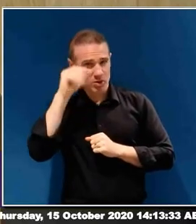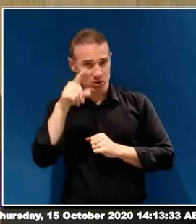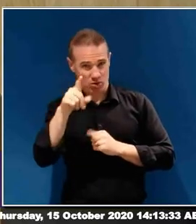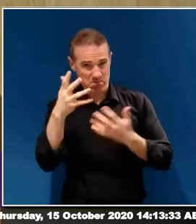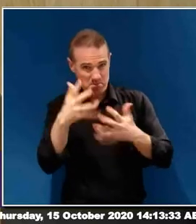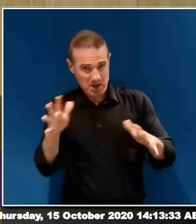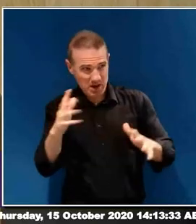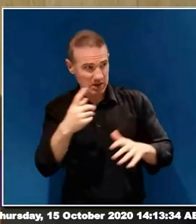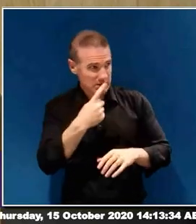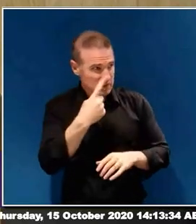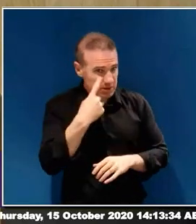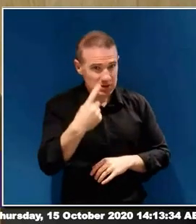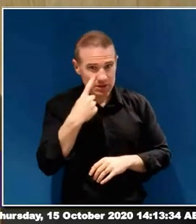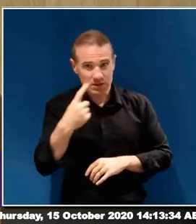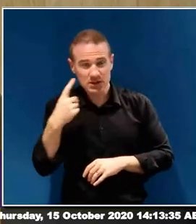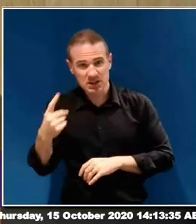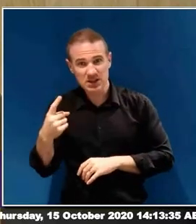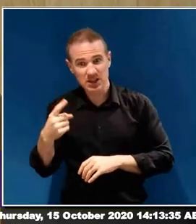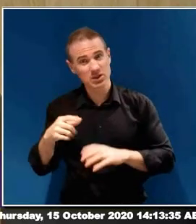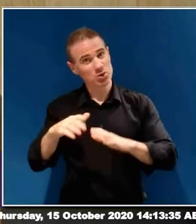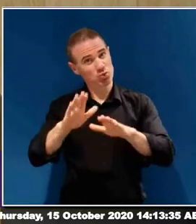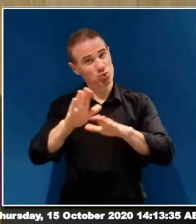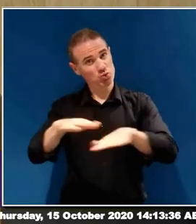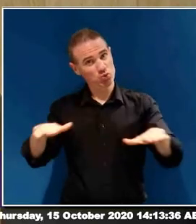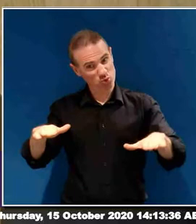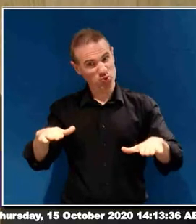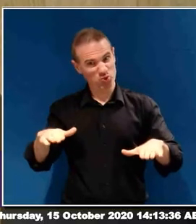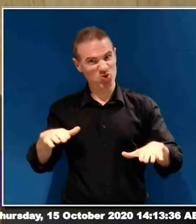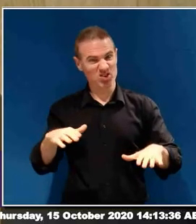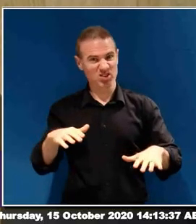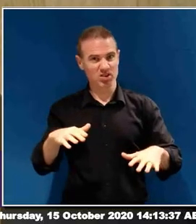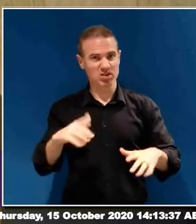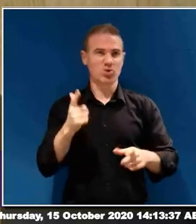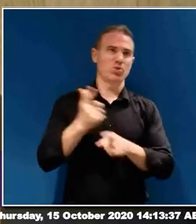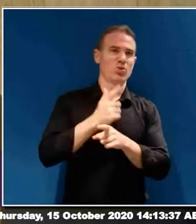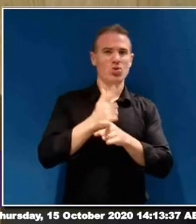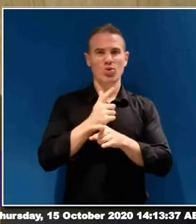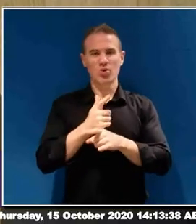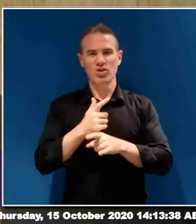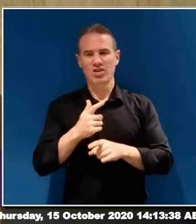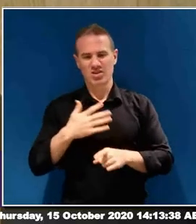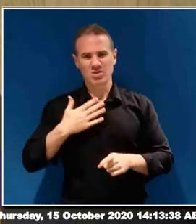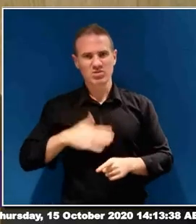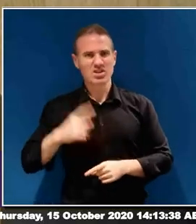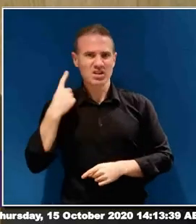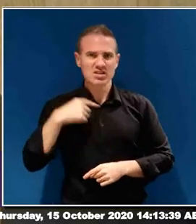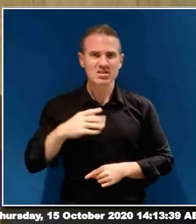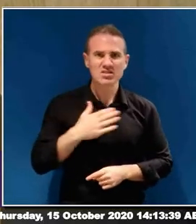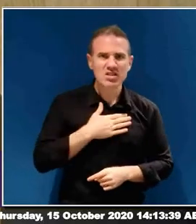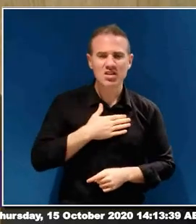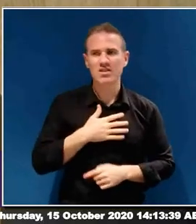suicidal ideation and/or self-harm were sent home